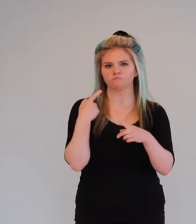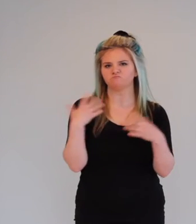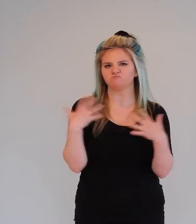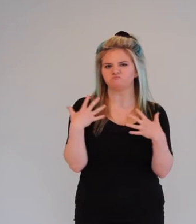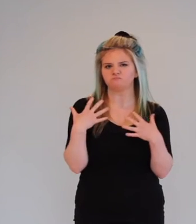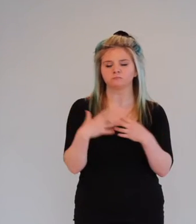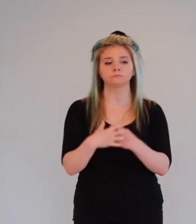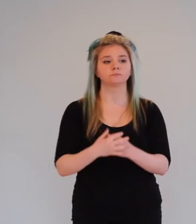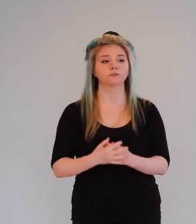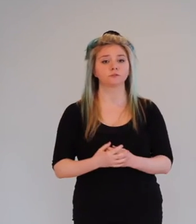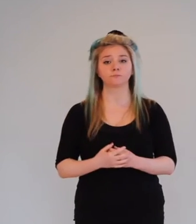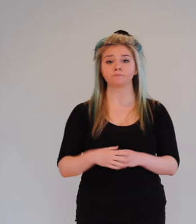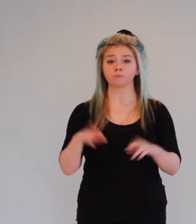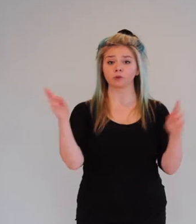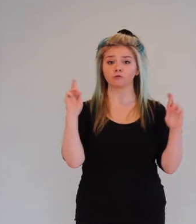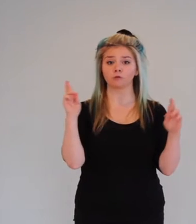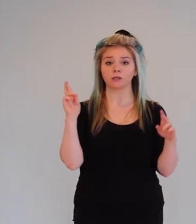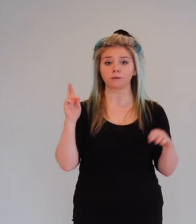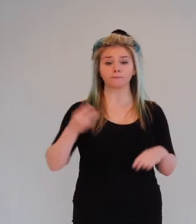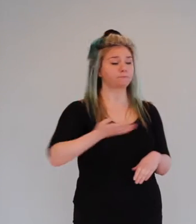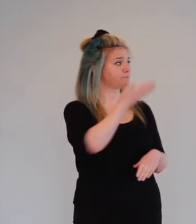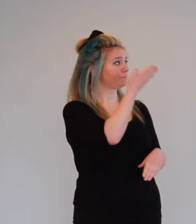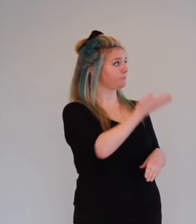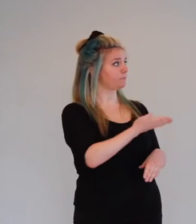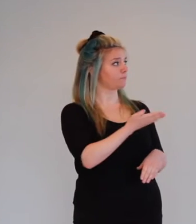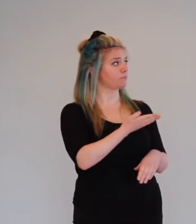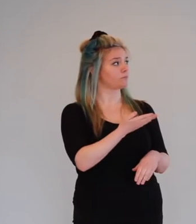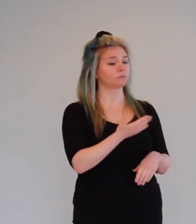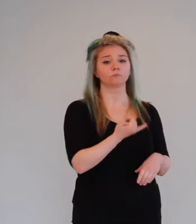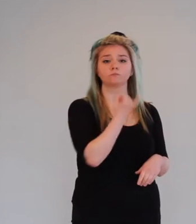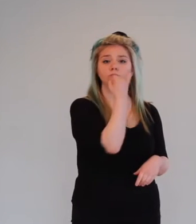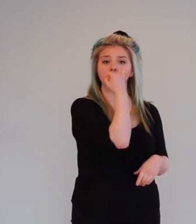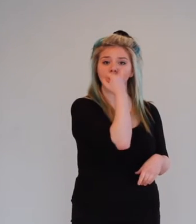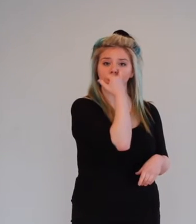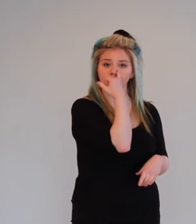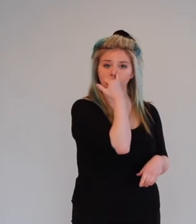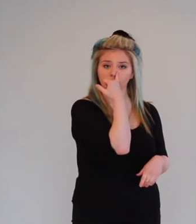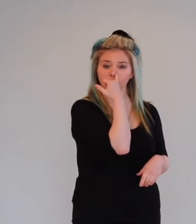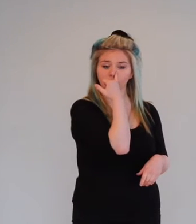So get ready with one hand, to be able to block each of your nostrils and turn,